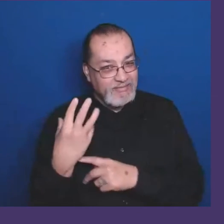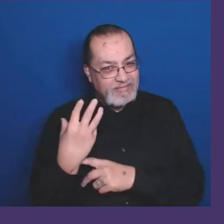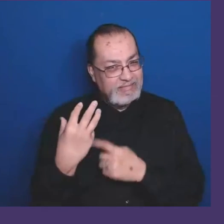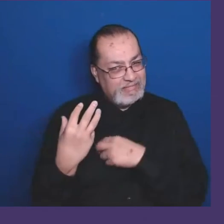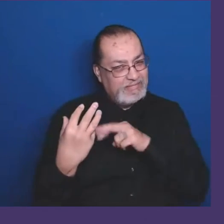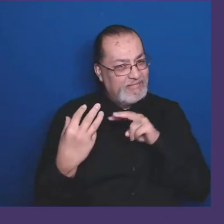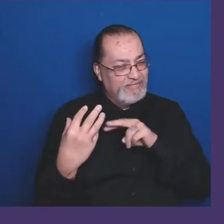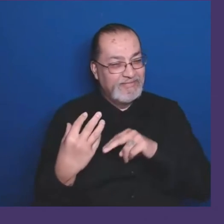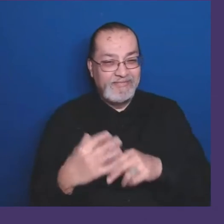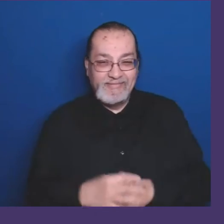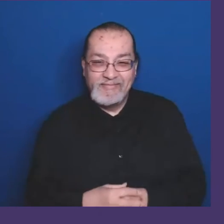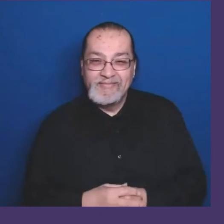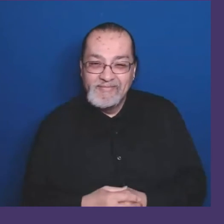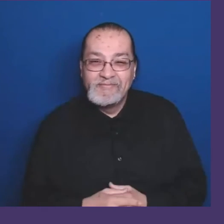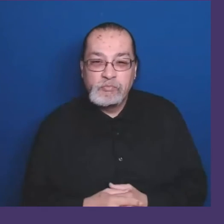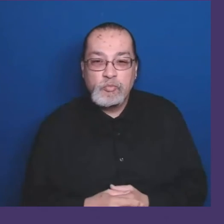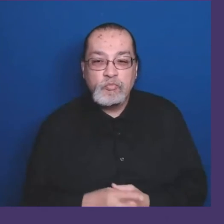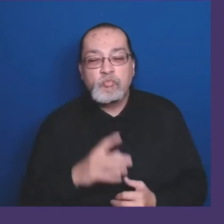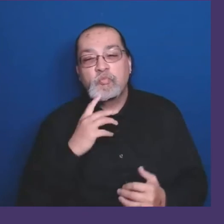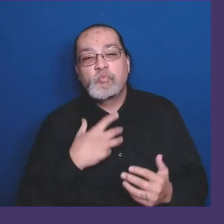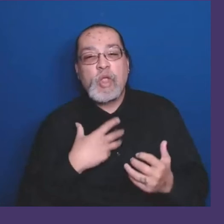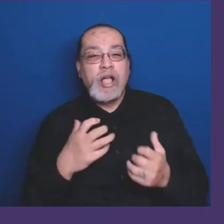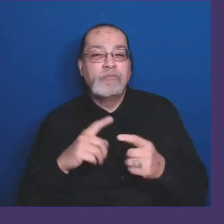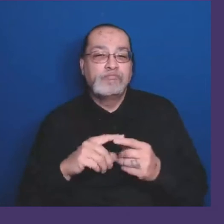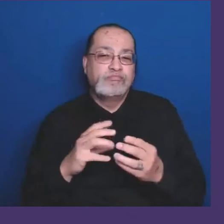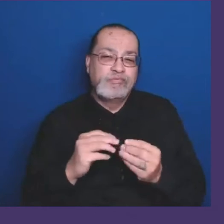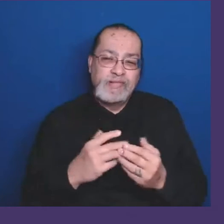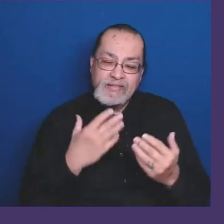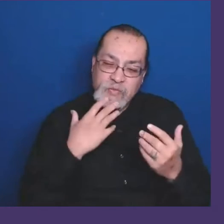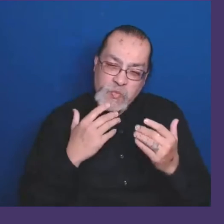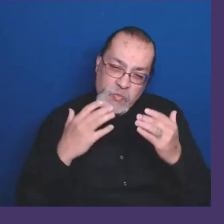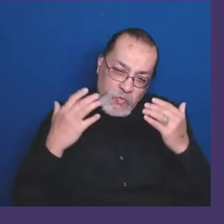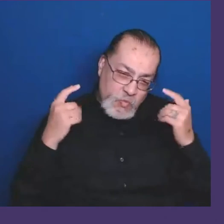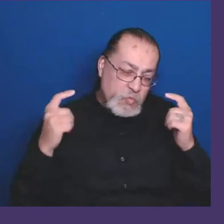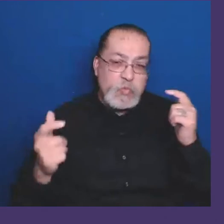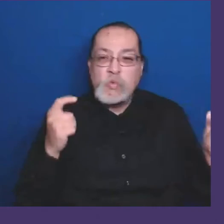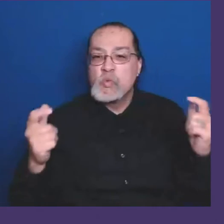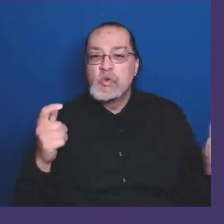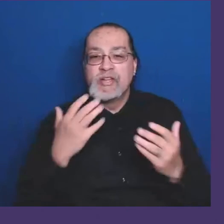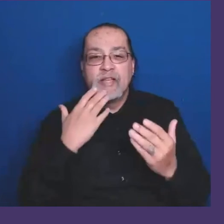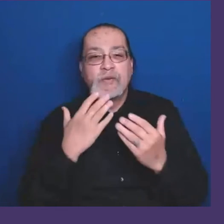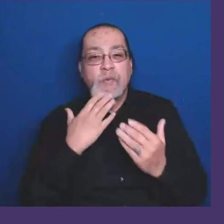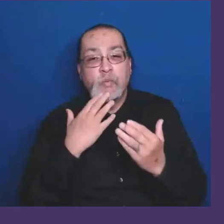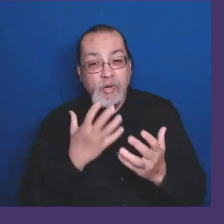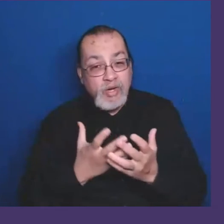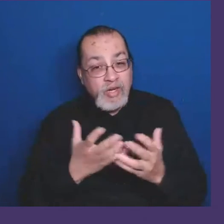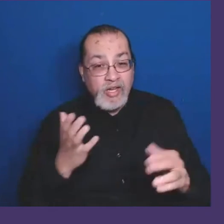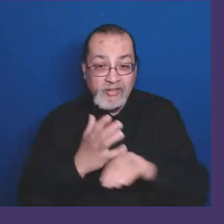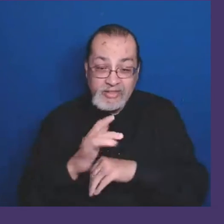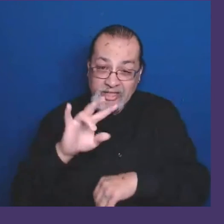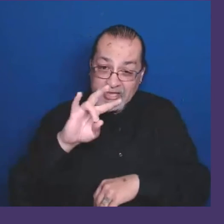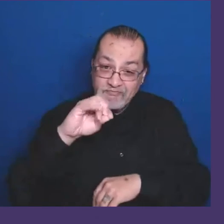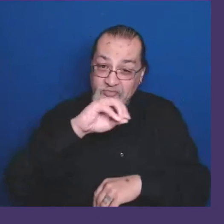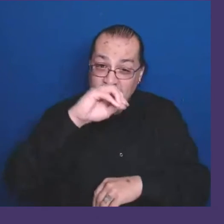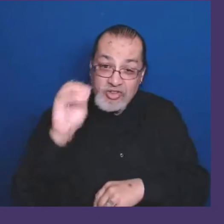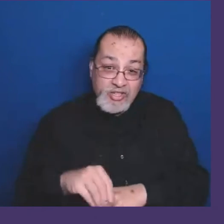huge thank you to over 70 presenters and every single human that's helped to make this happen behind the scenes.